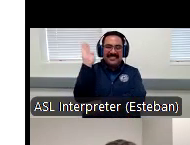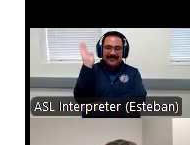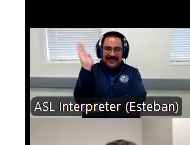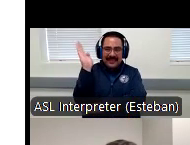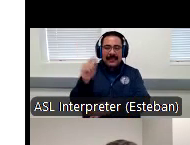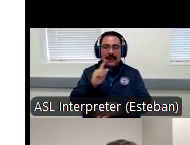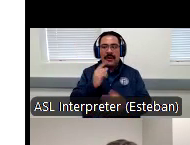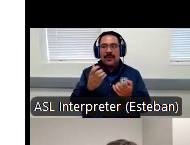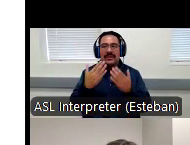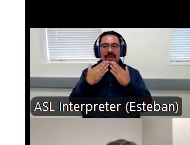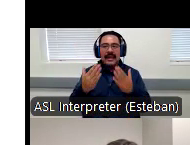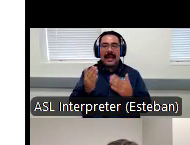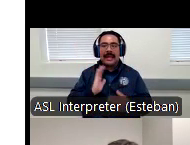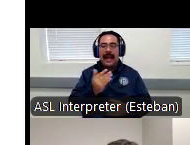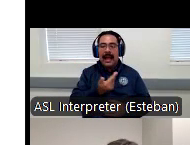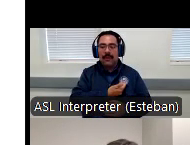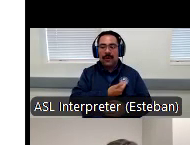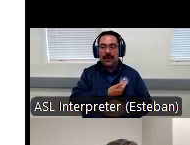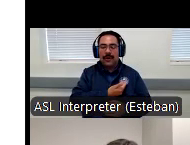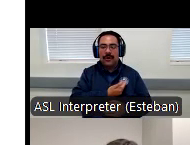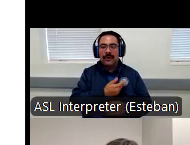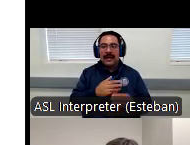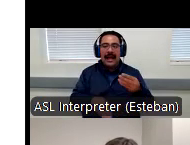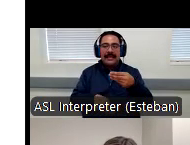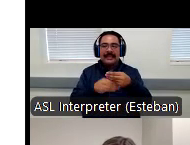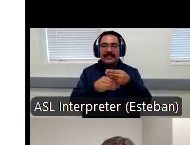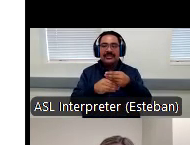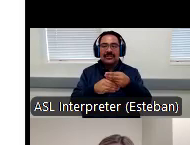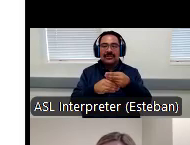to thank our additional presenters for sharing